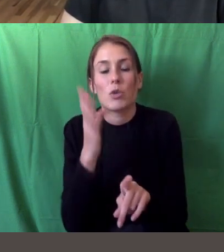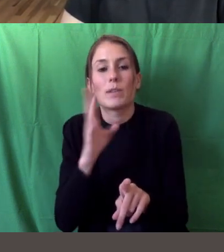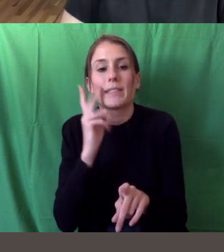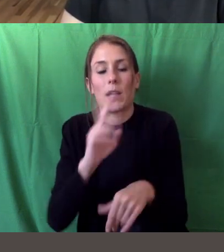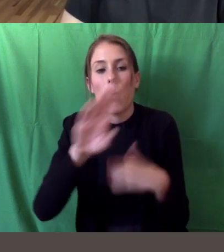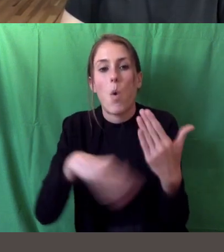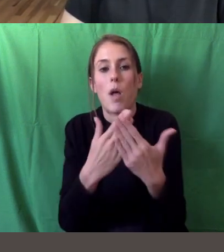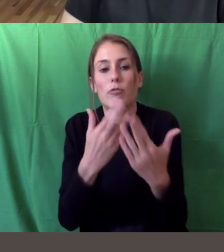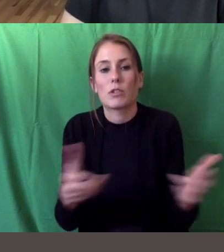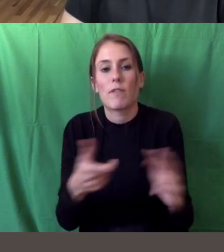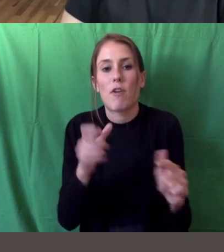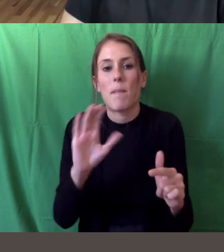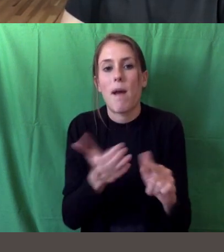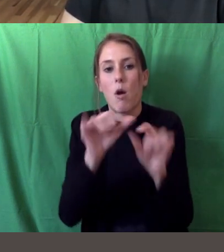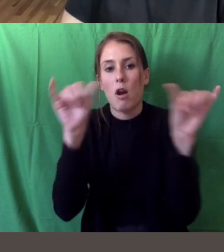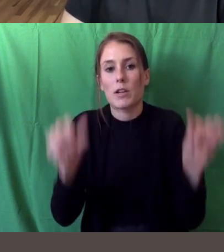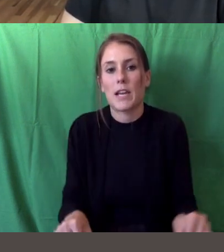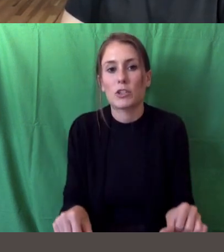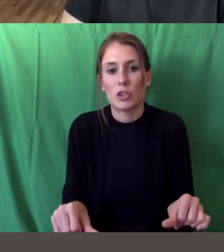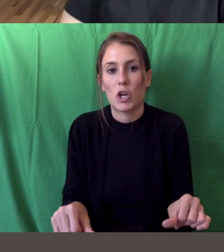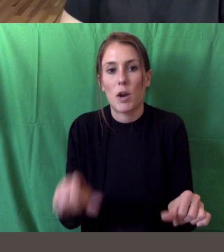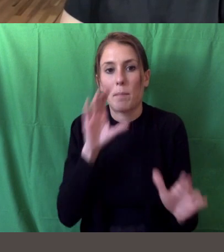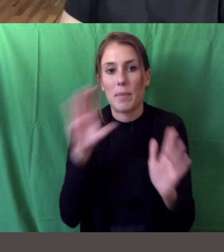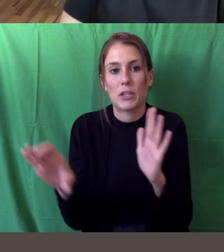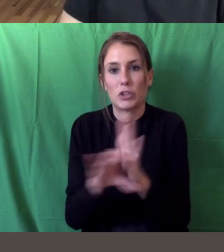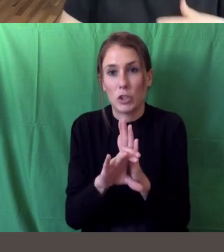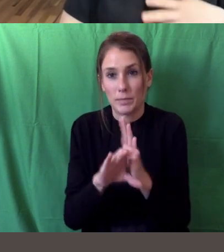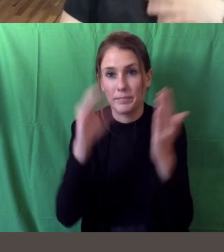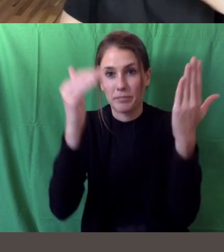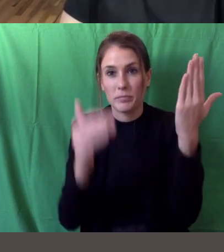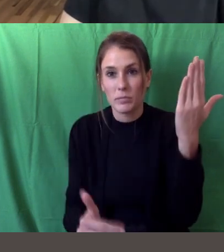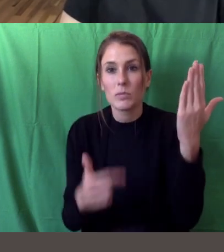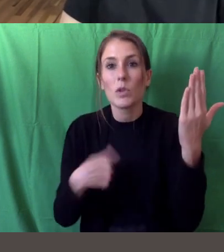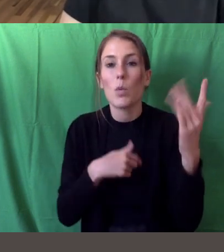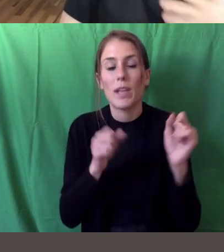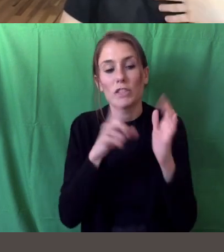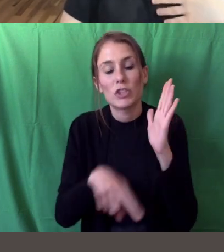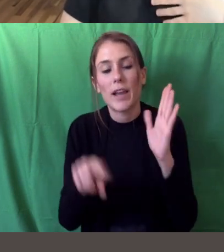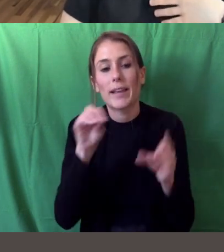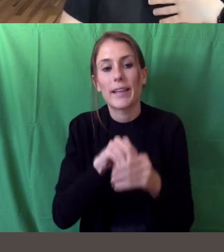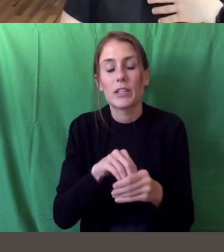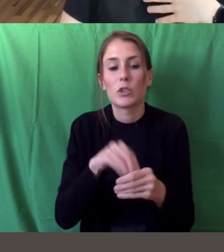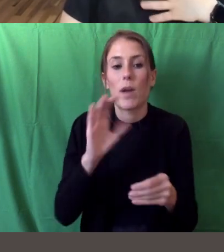in our architecture diagram defined programmatically. And so we can check this into our source control